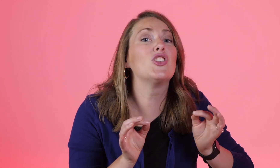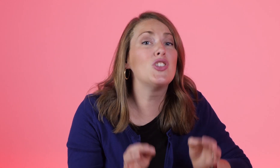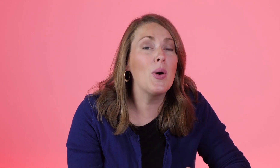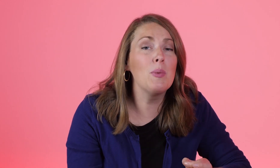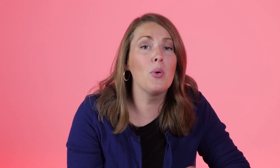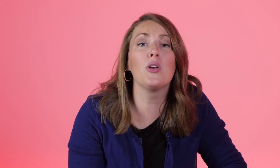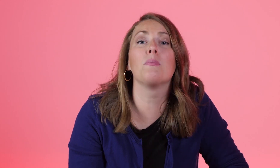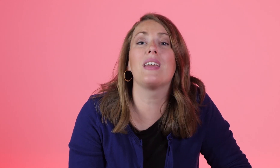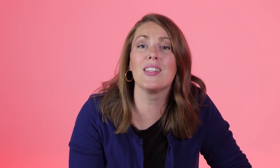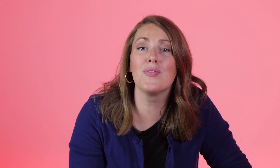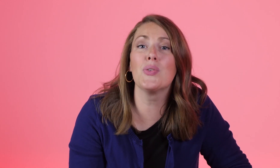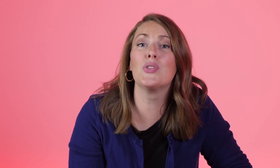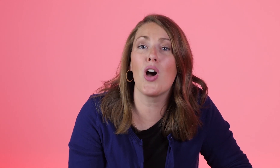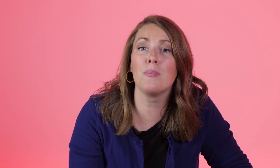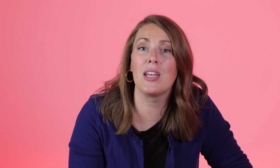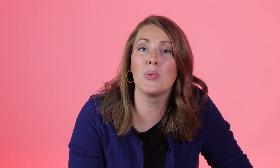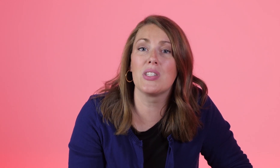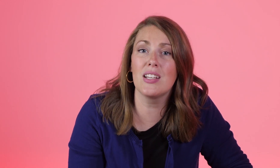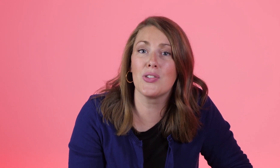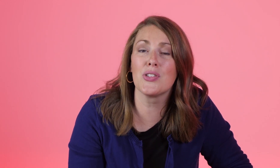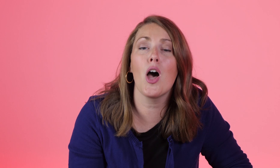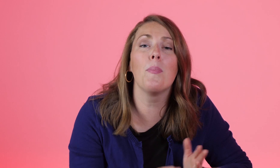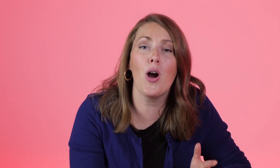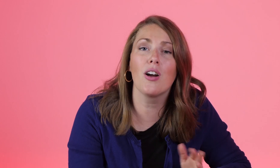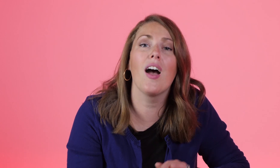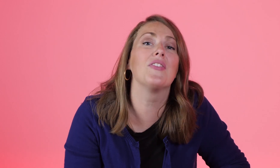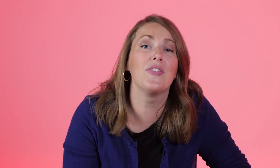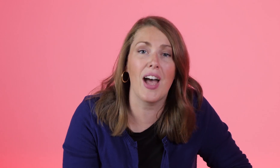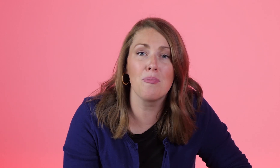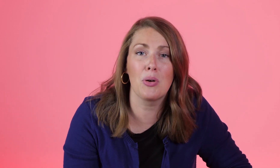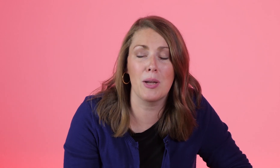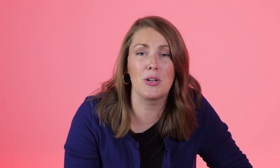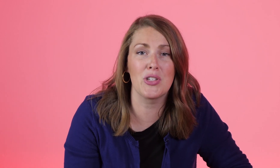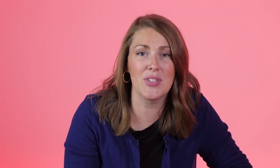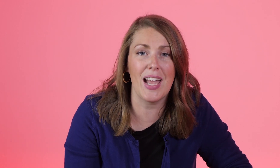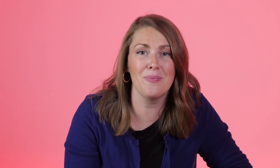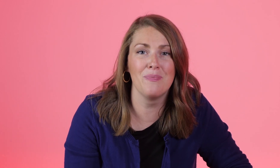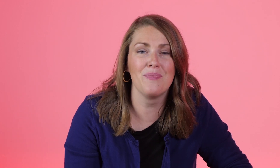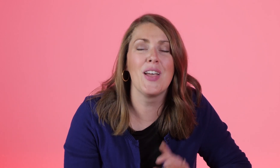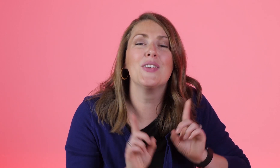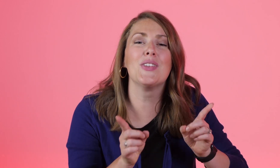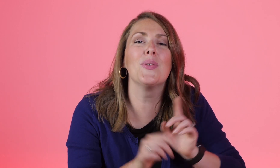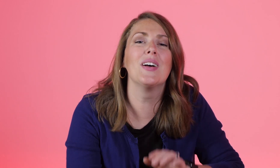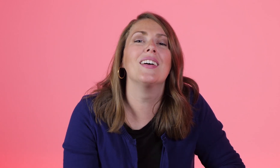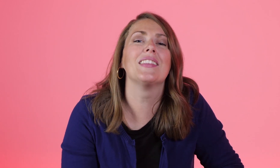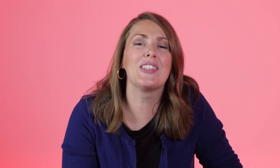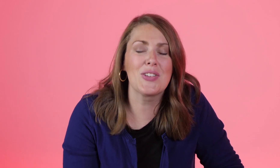so important because of those non-manual signals a part of the five parameters of sign so let's